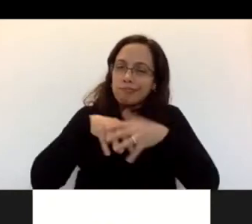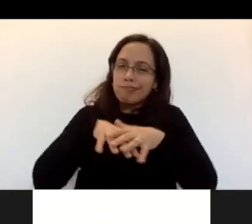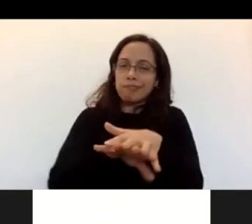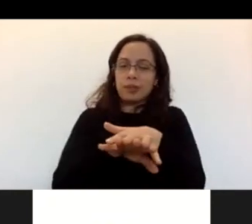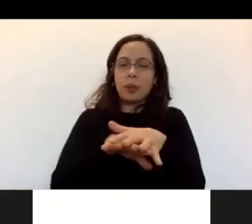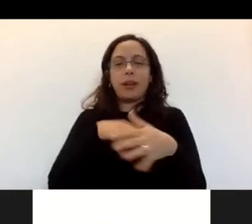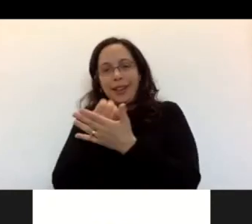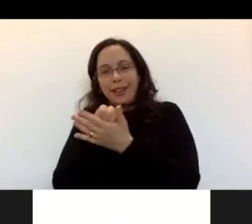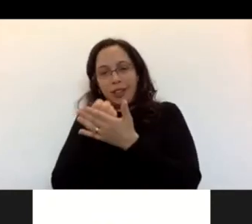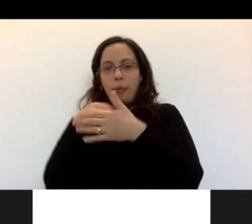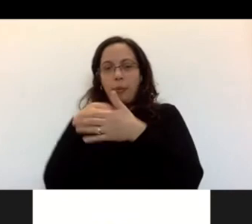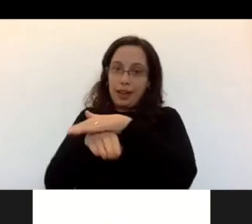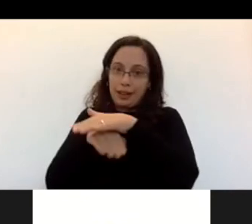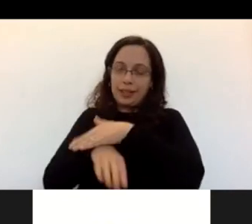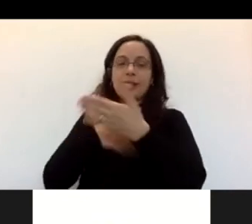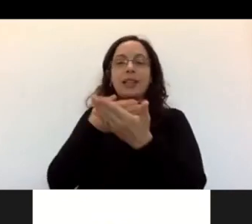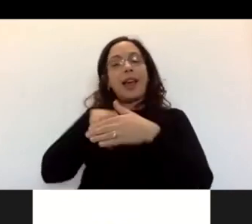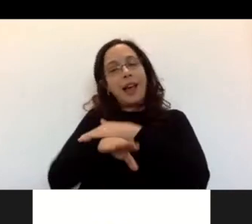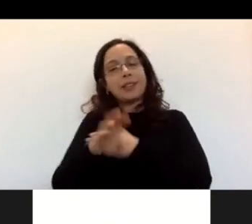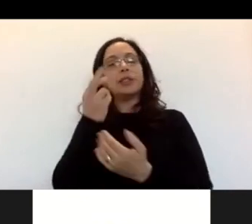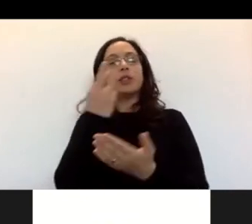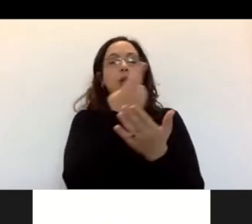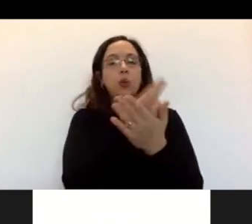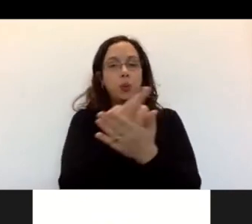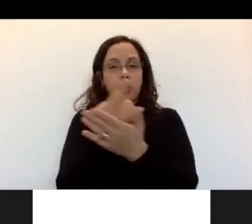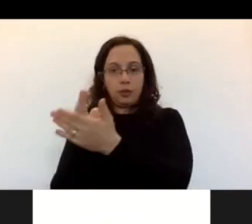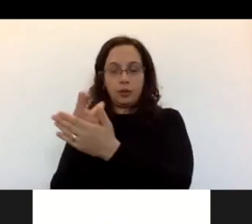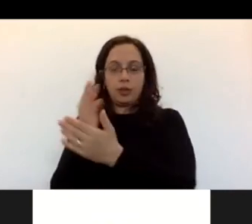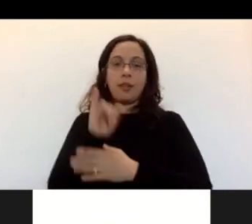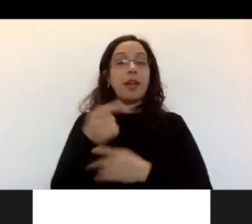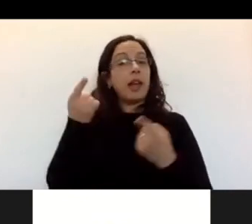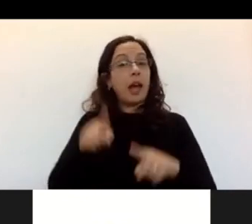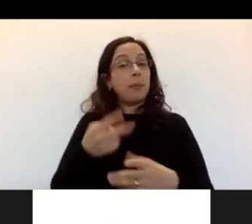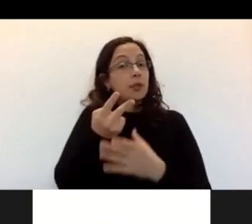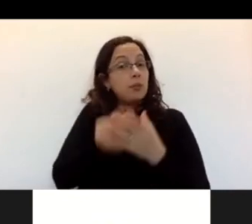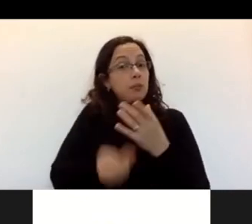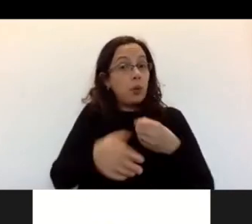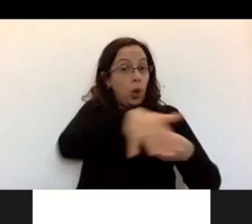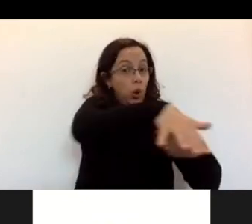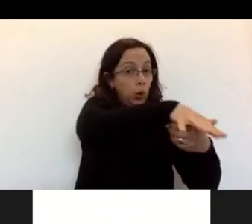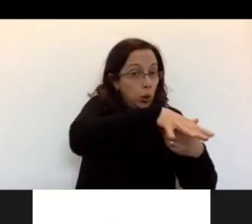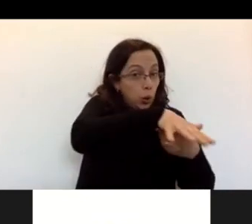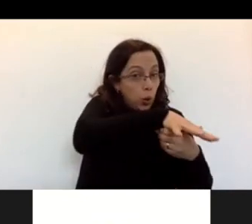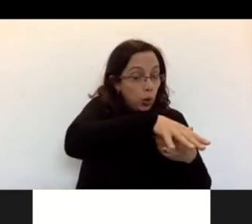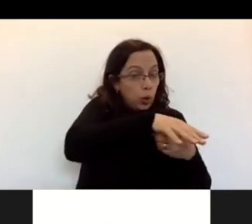access to resources and that that happens both on a local level and on a kind of international level